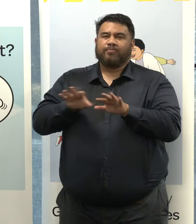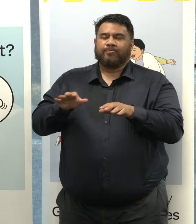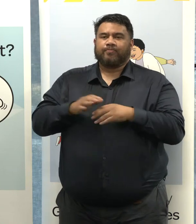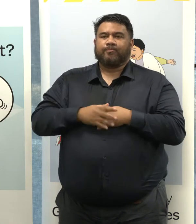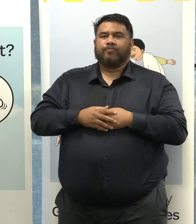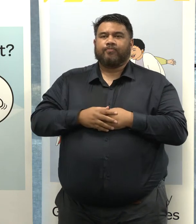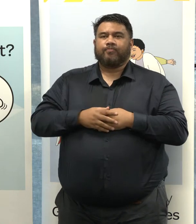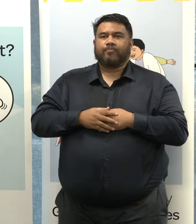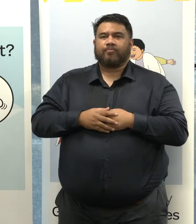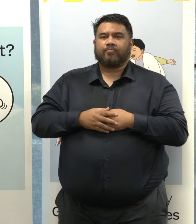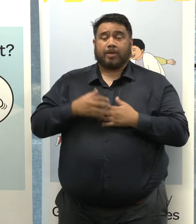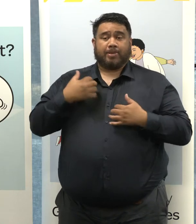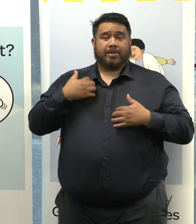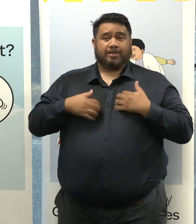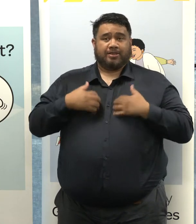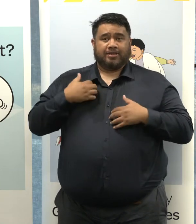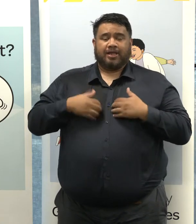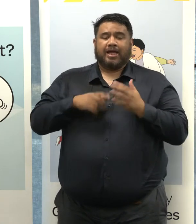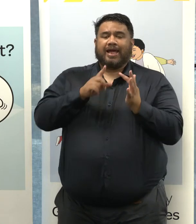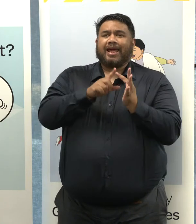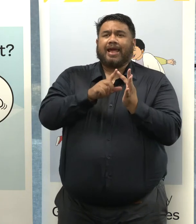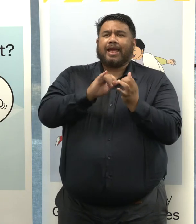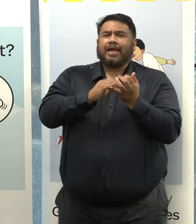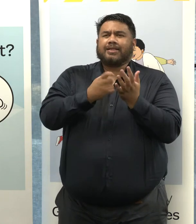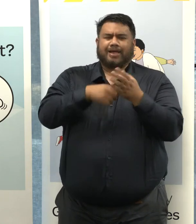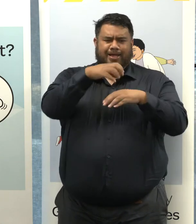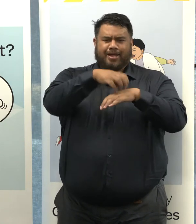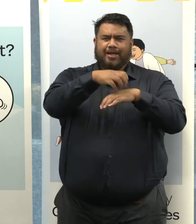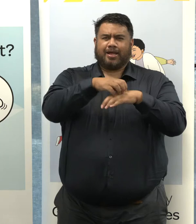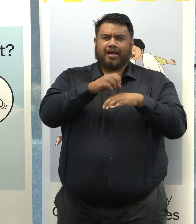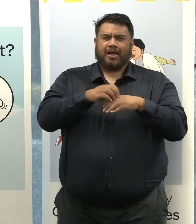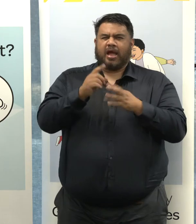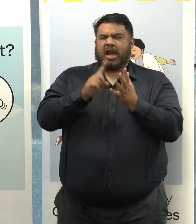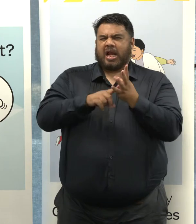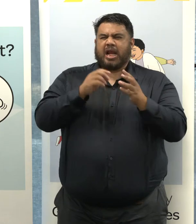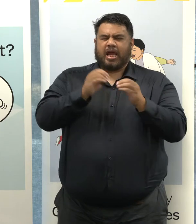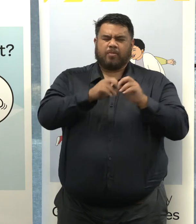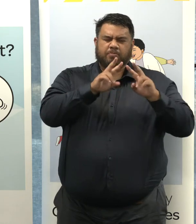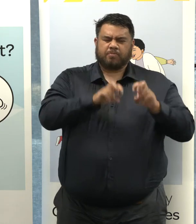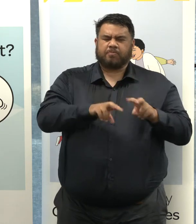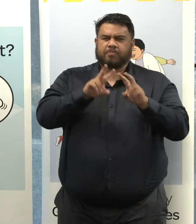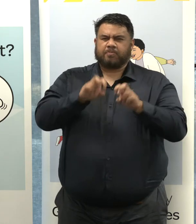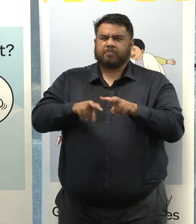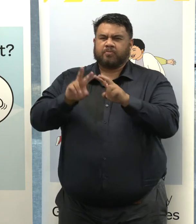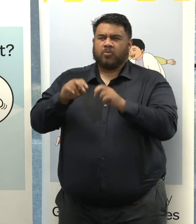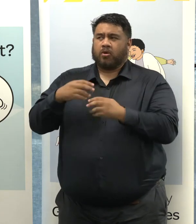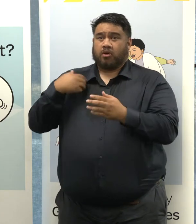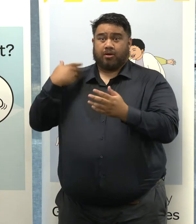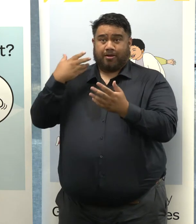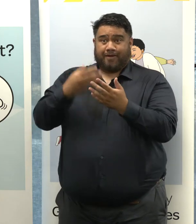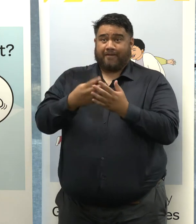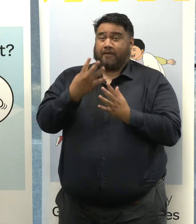through January were delta. By comparison, of hospitalised